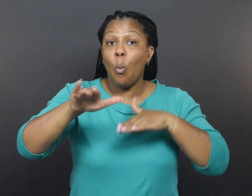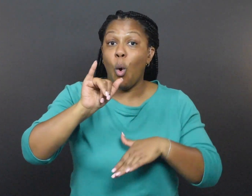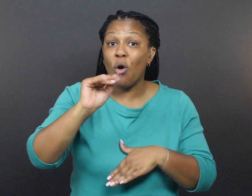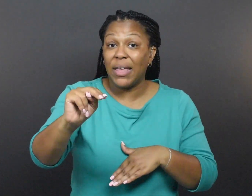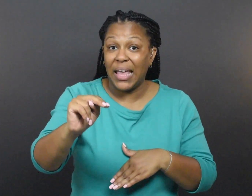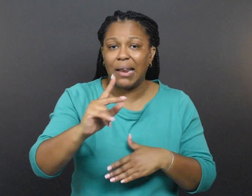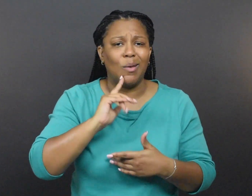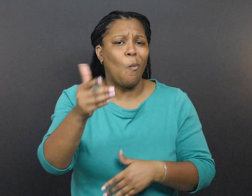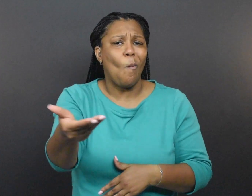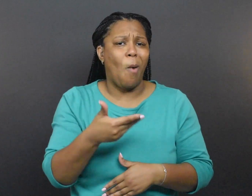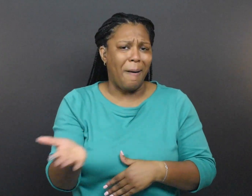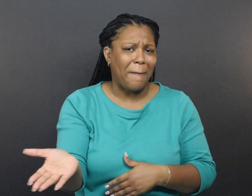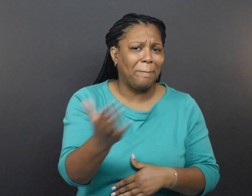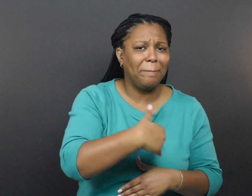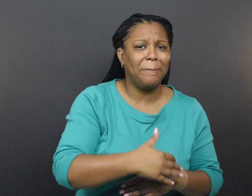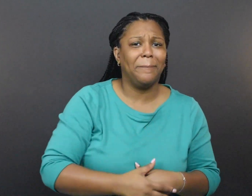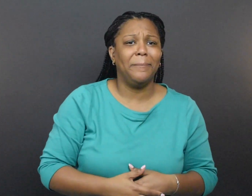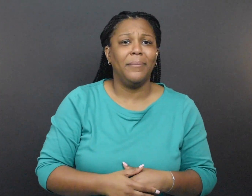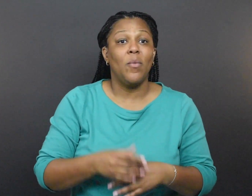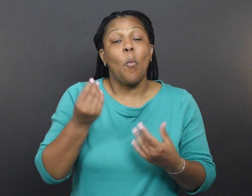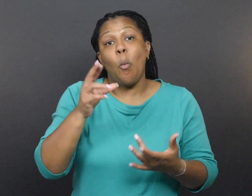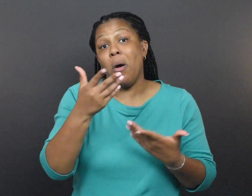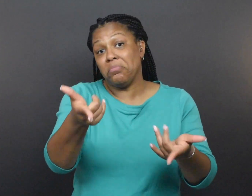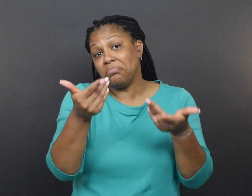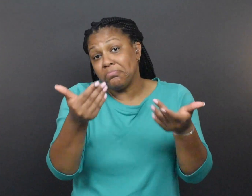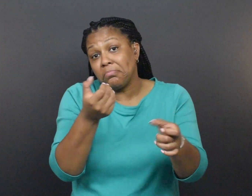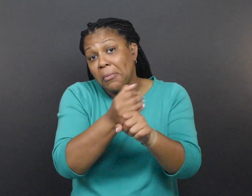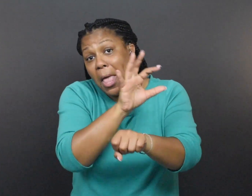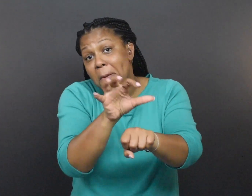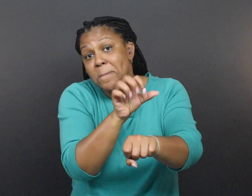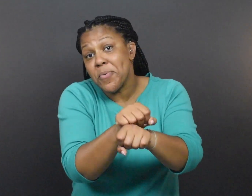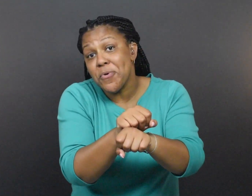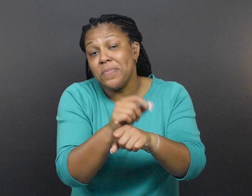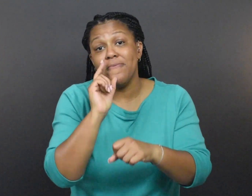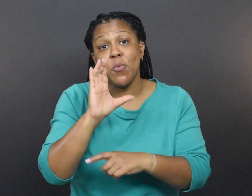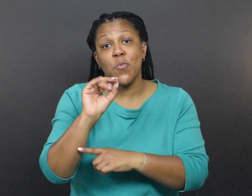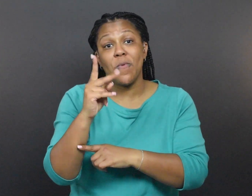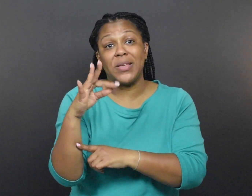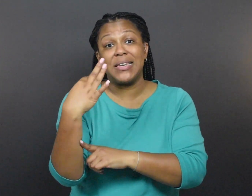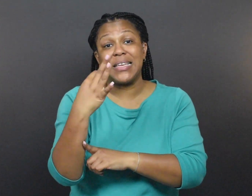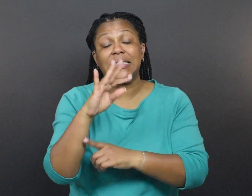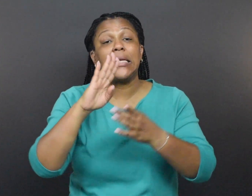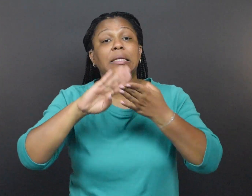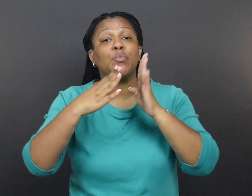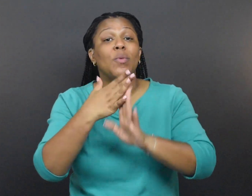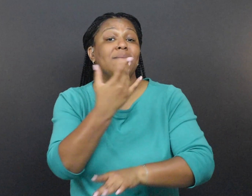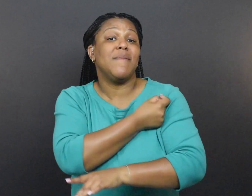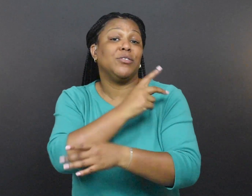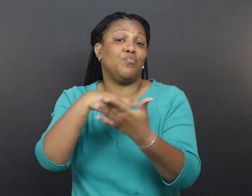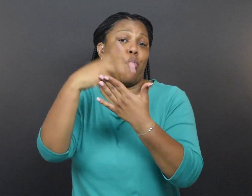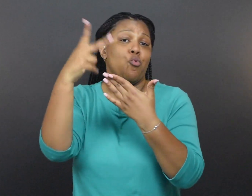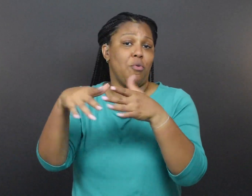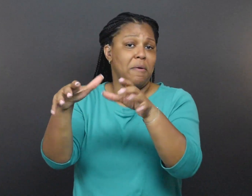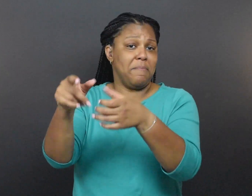Walk ins are welcome or you can make an appointment at COVID-19 Community Vaccination Program.